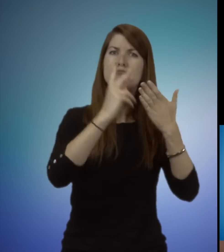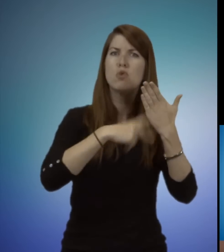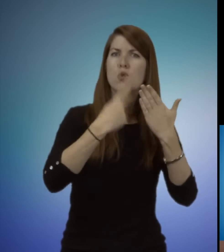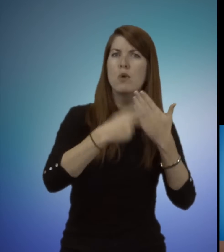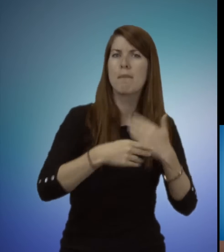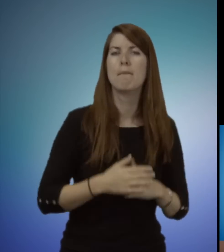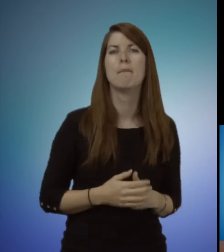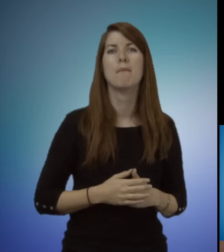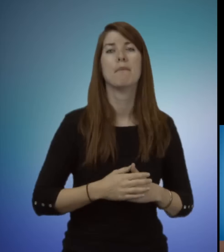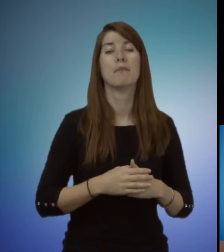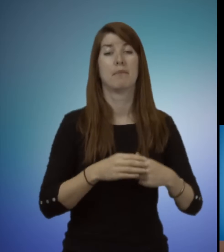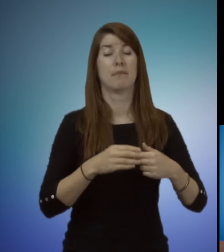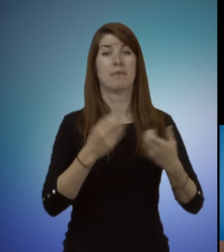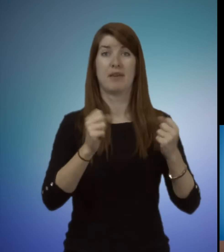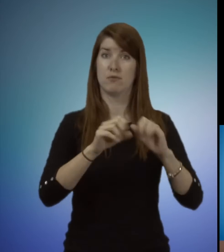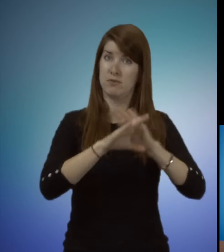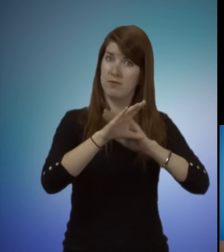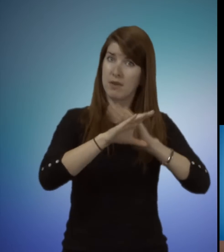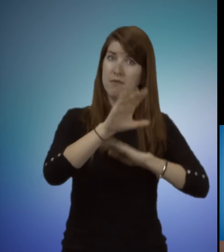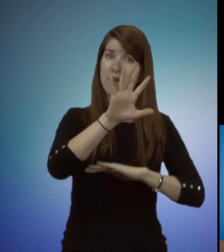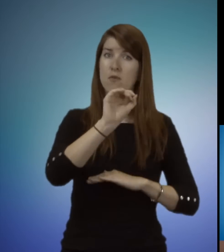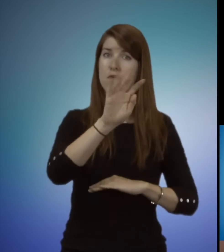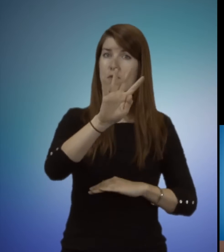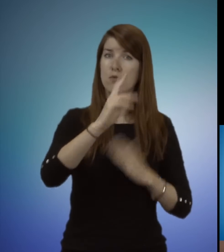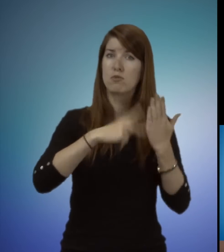So we want to develop a 504 Plan that includes those accommodations.